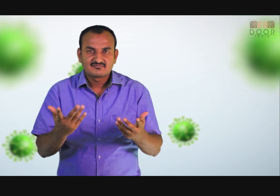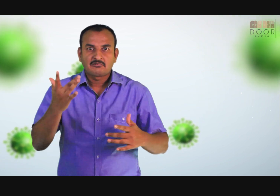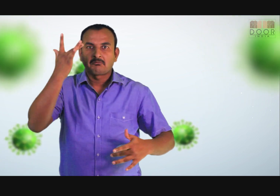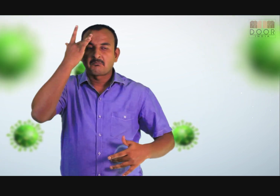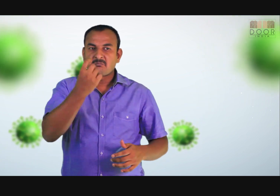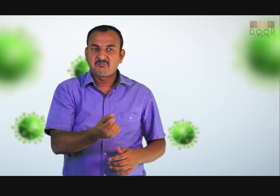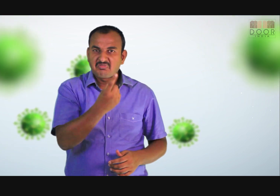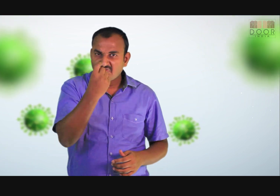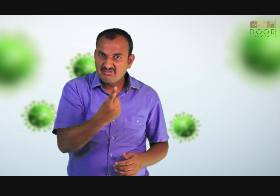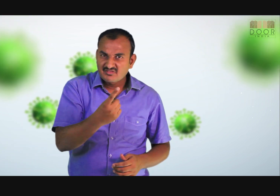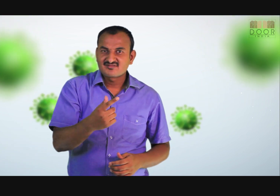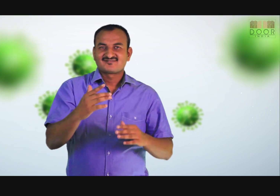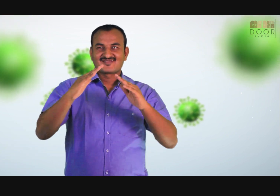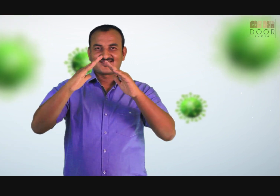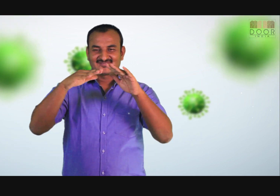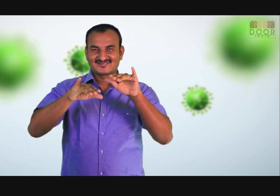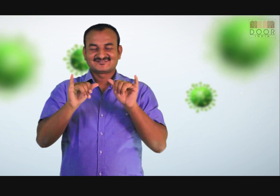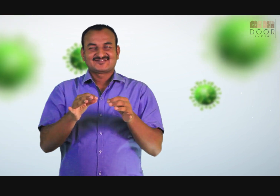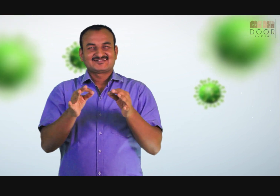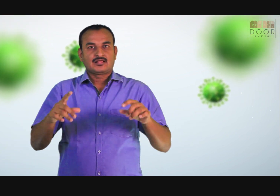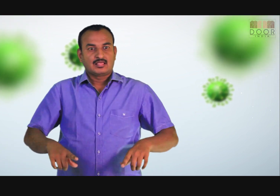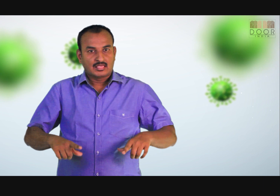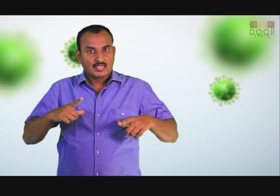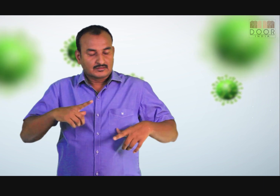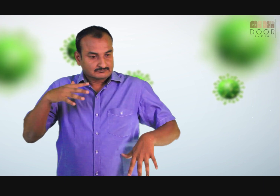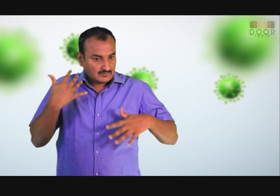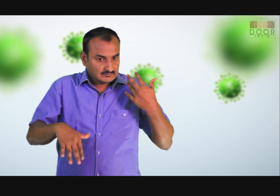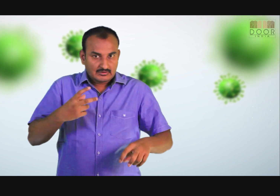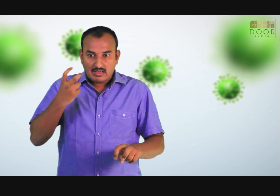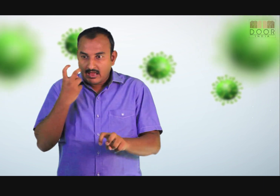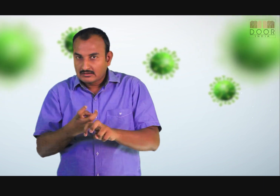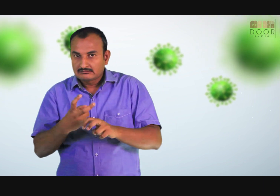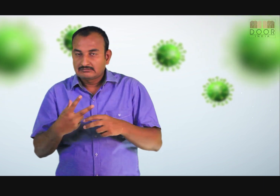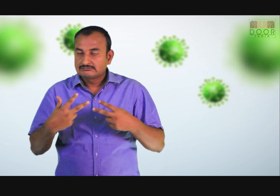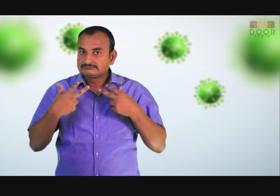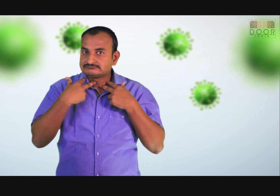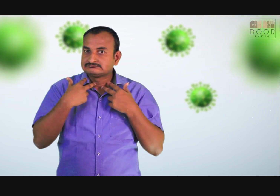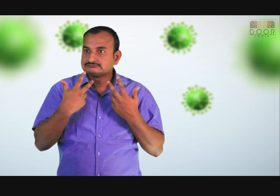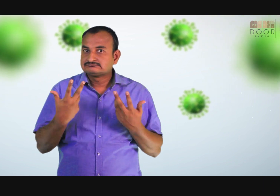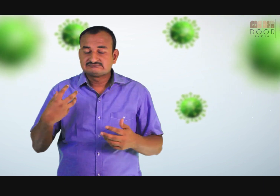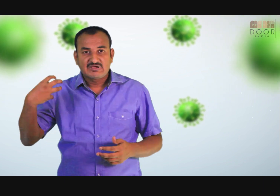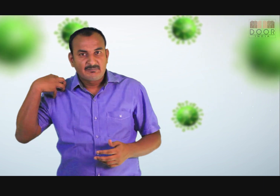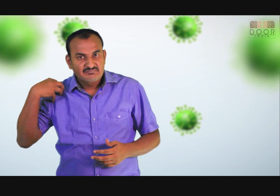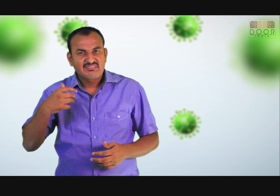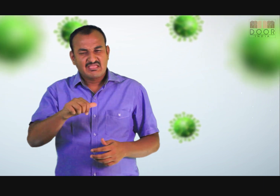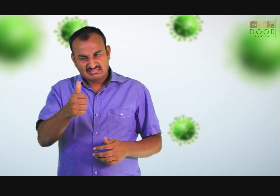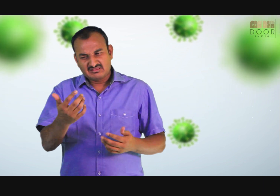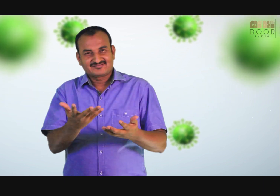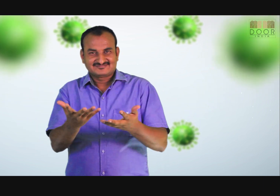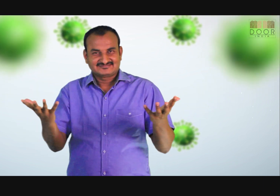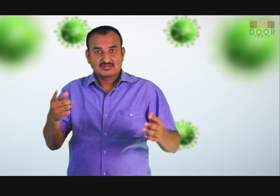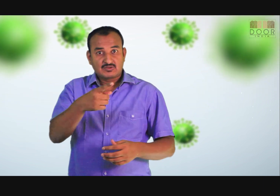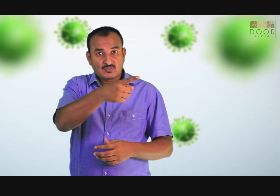you might fall sick or have other difficulties.